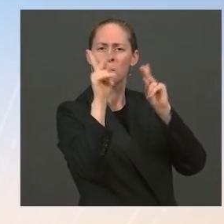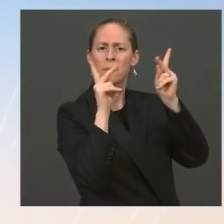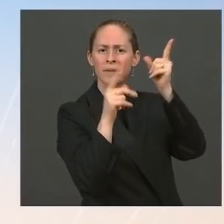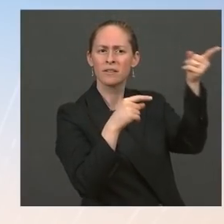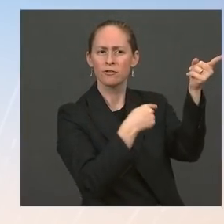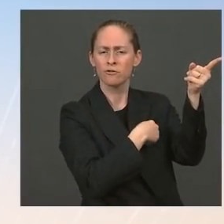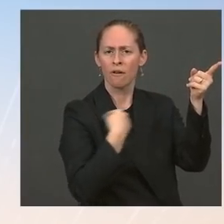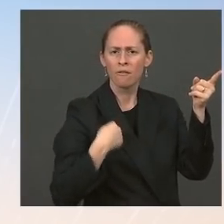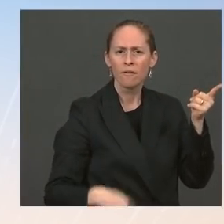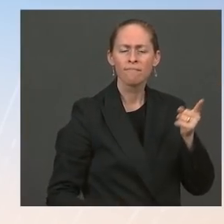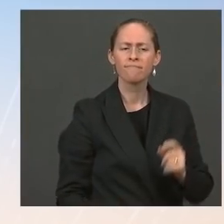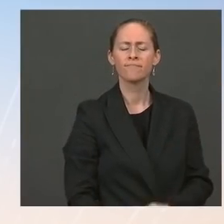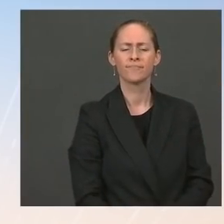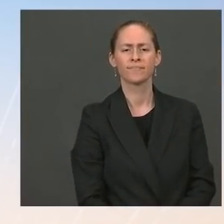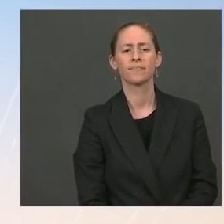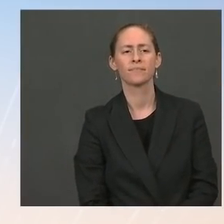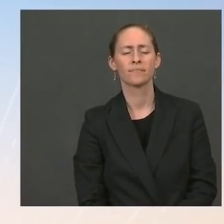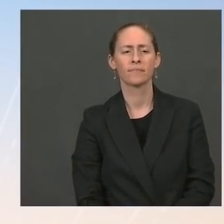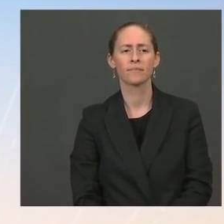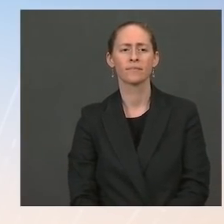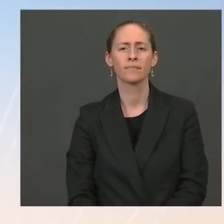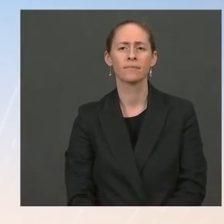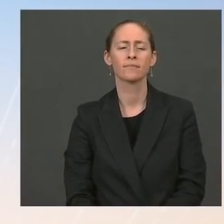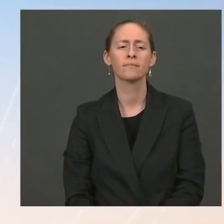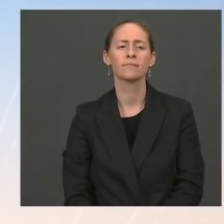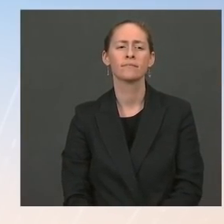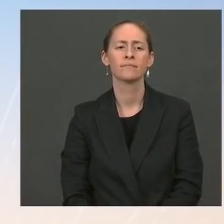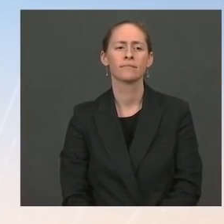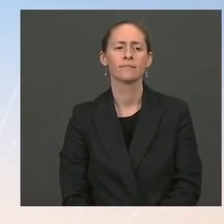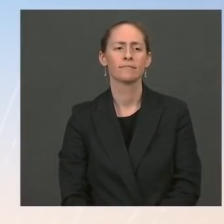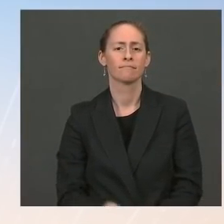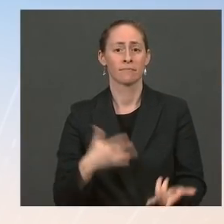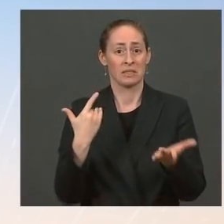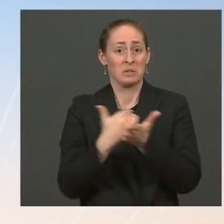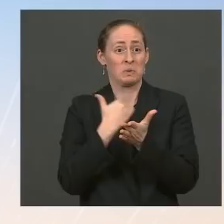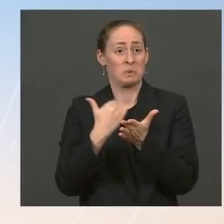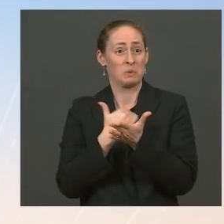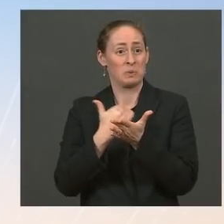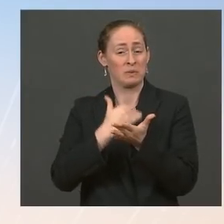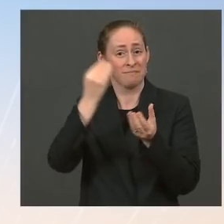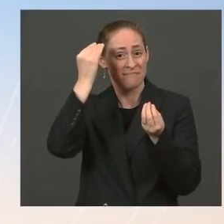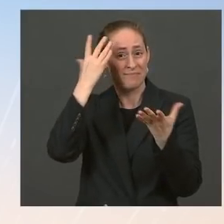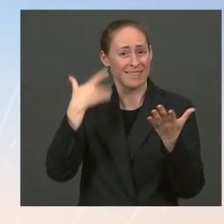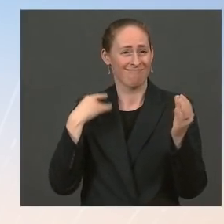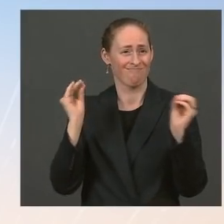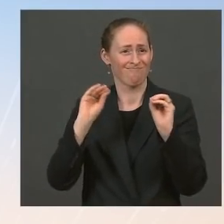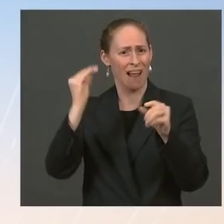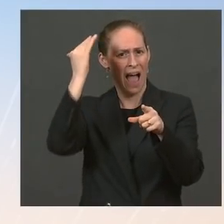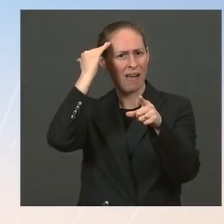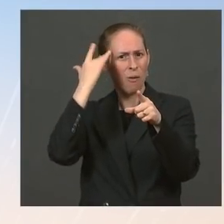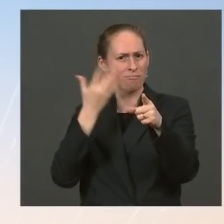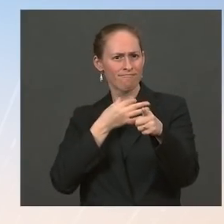So, I don't have any other update for you on, Aamer. I certainly understand the interest, but I want to leave the President the space to make decisions.